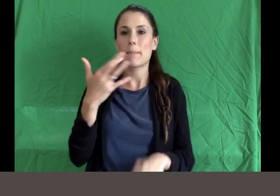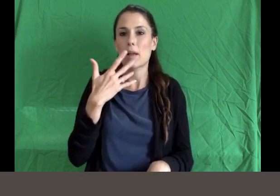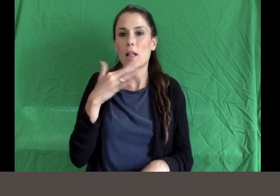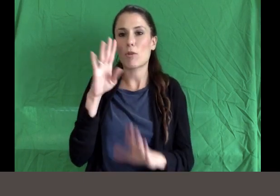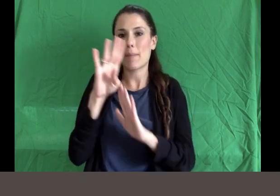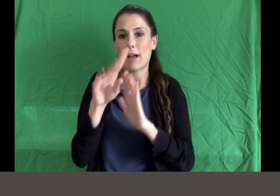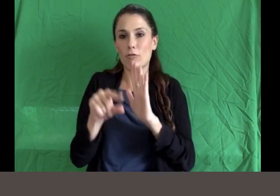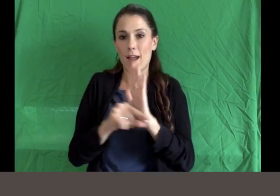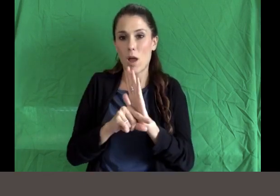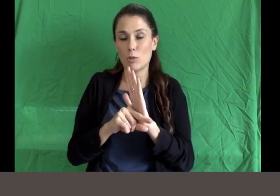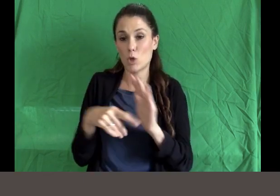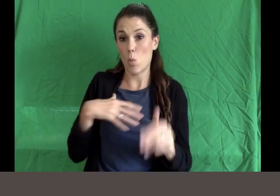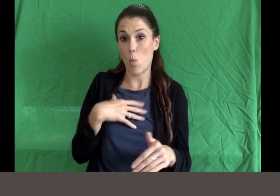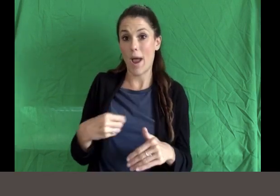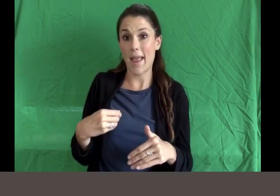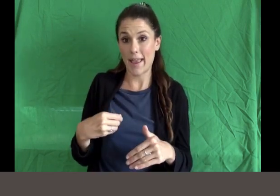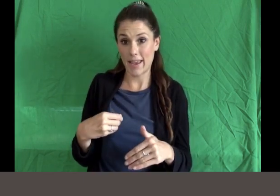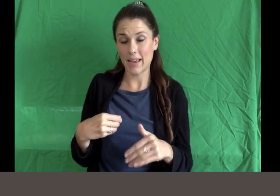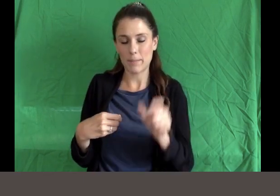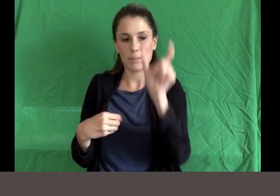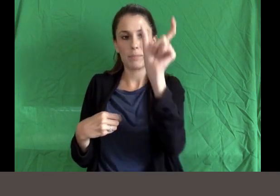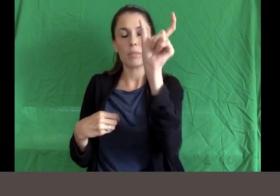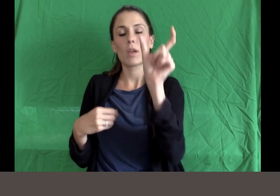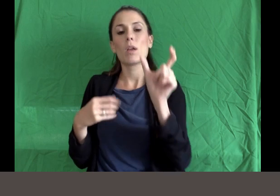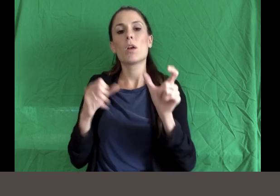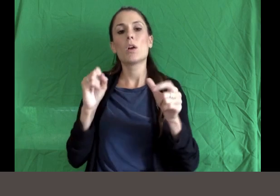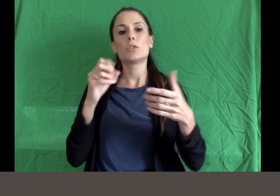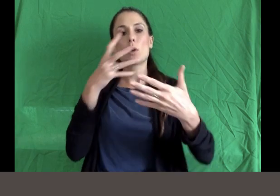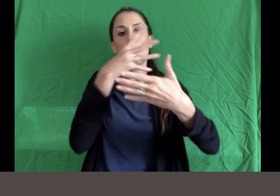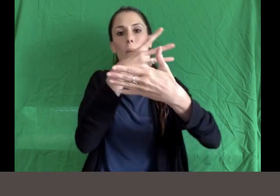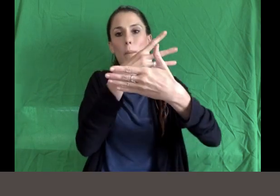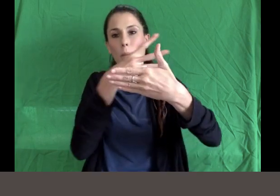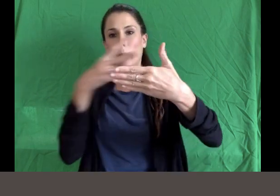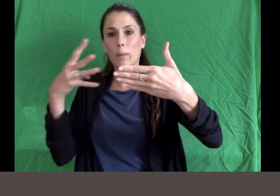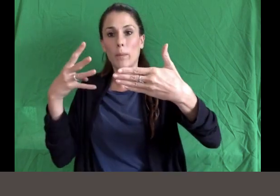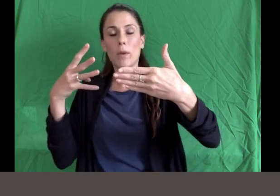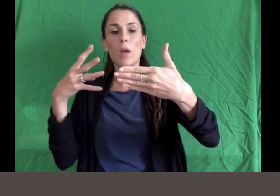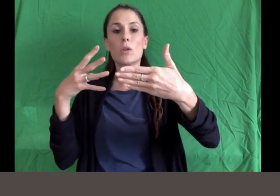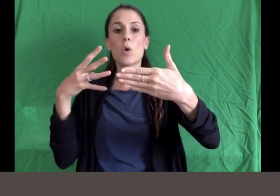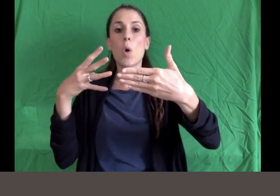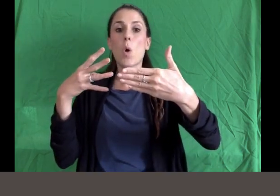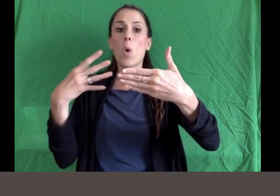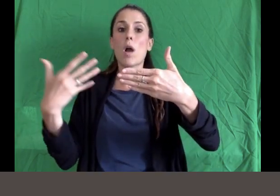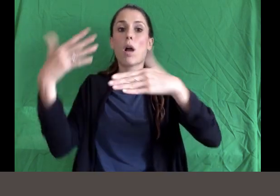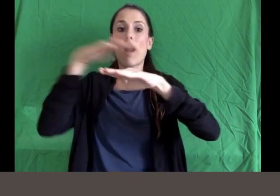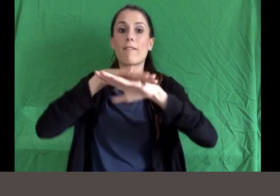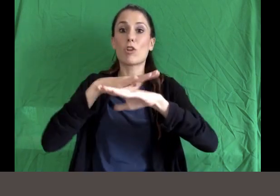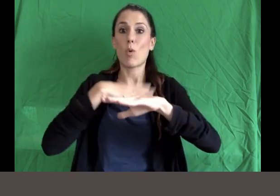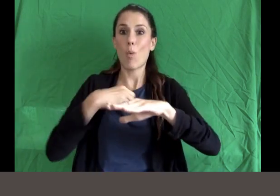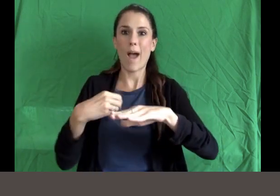and instead we've instead added a grid that you can only see on the data themselves and so now in